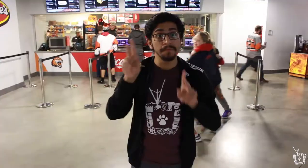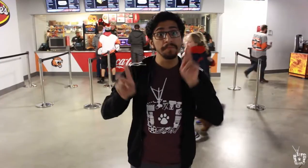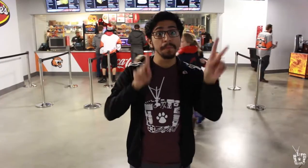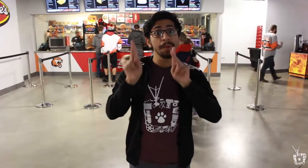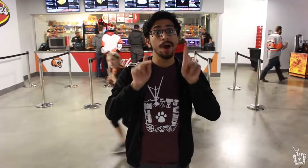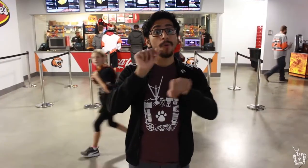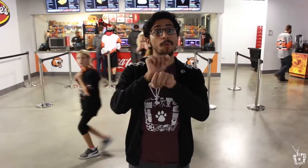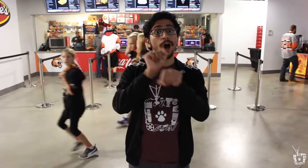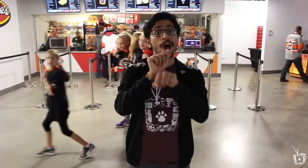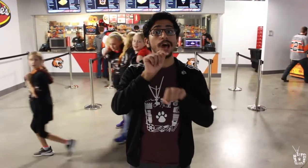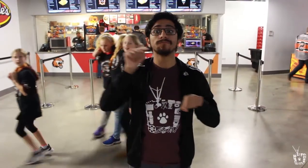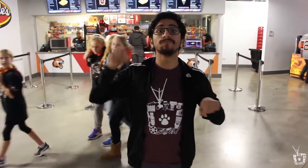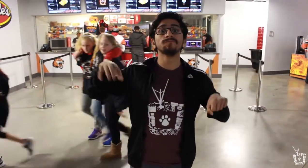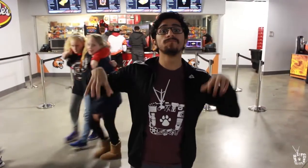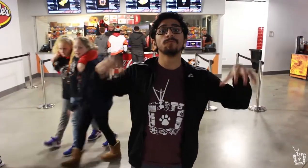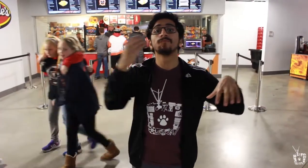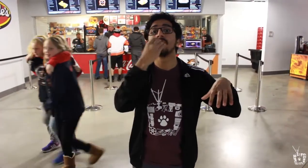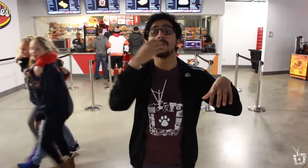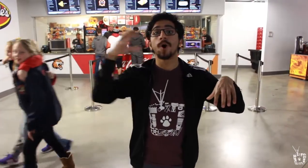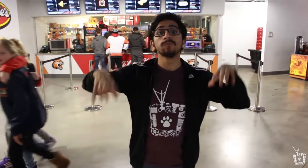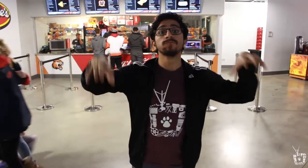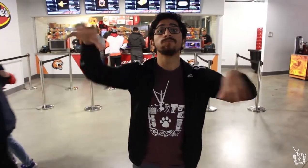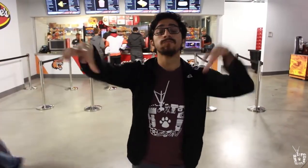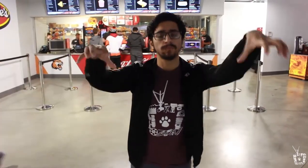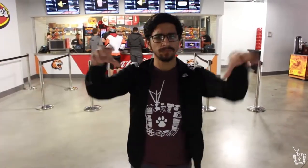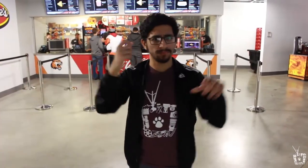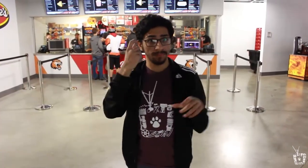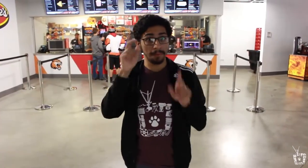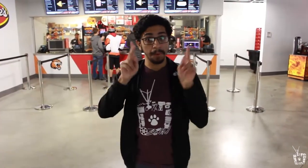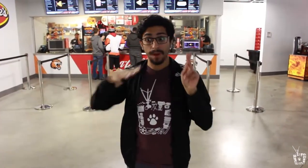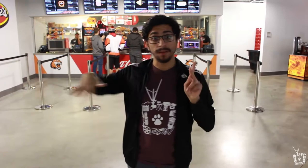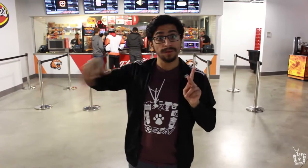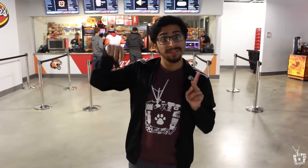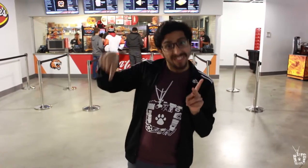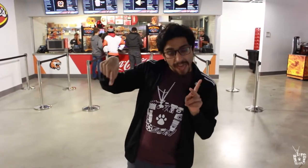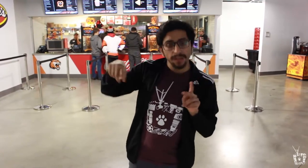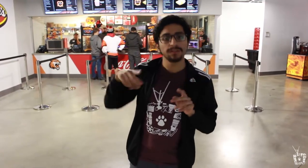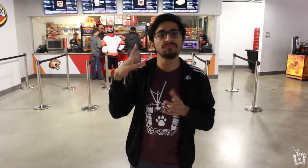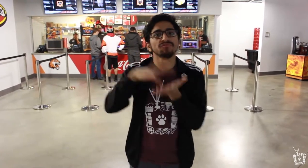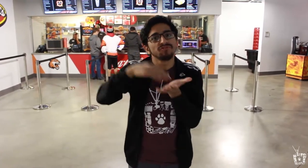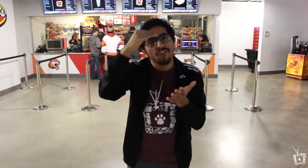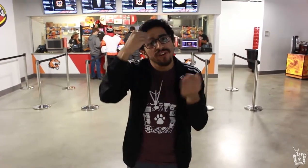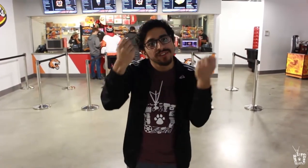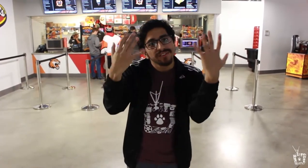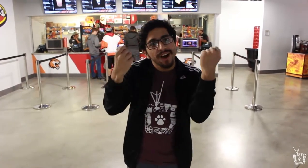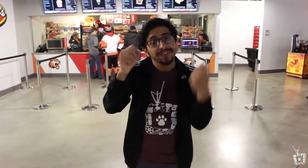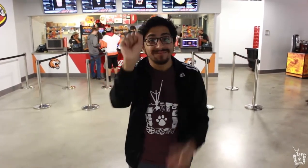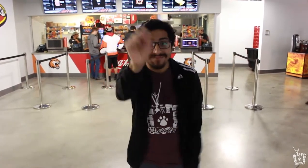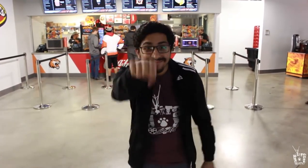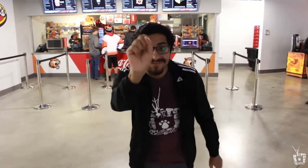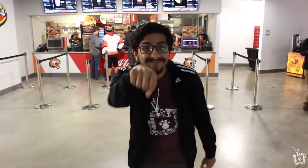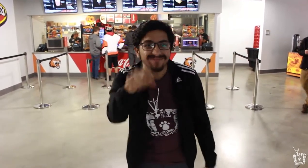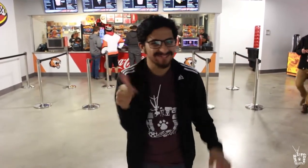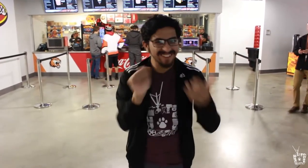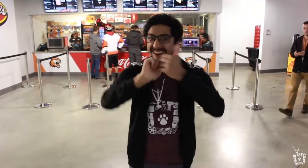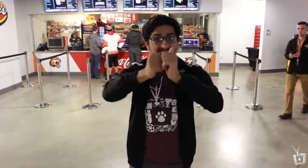People work in food services. They learn sign language. Yes! How?